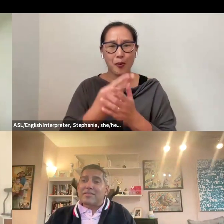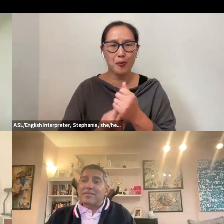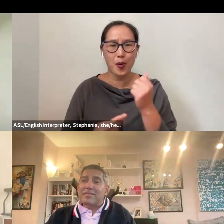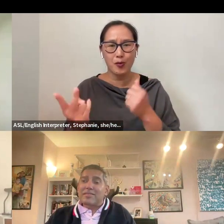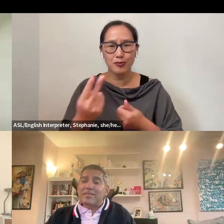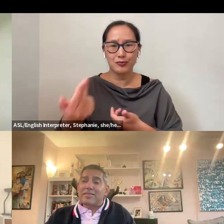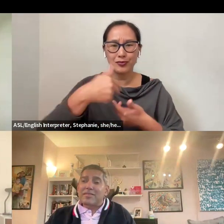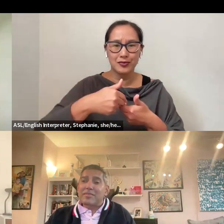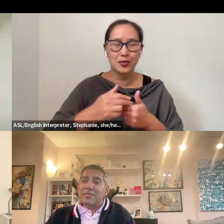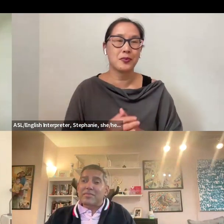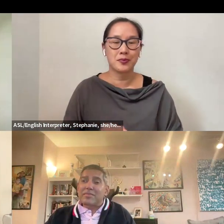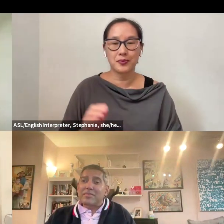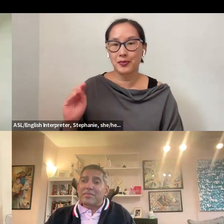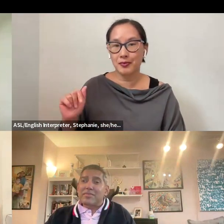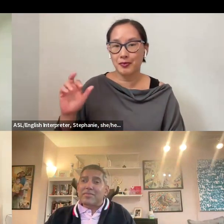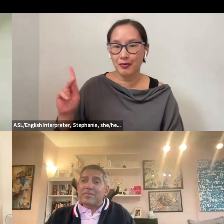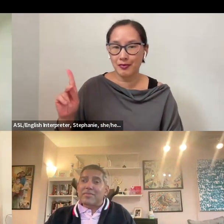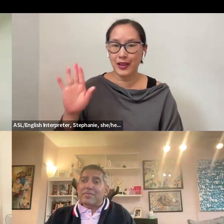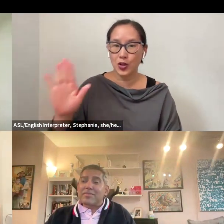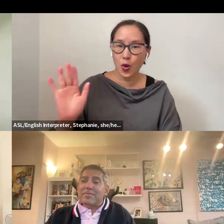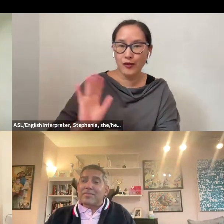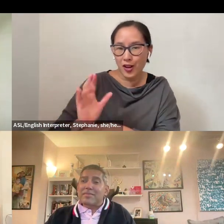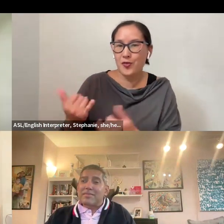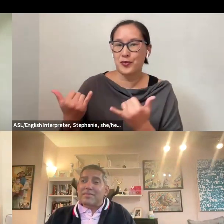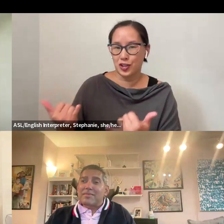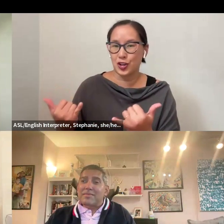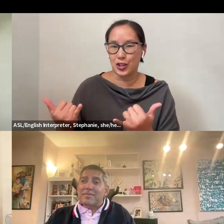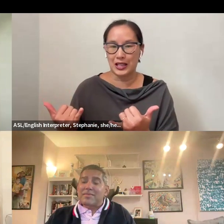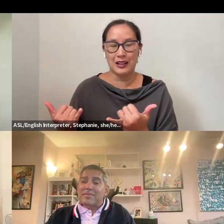Malak, I know your film, is currently at Superfest.